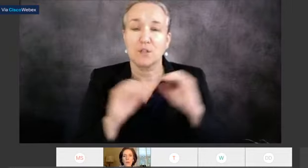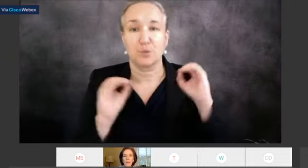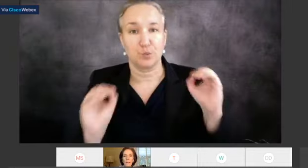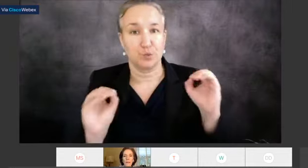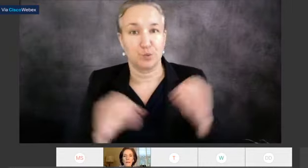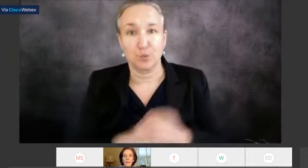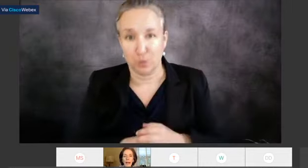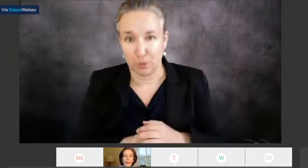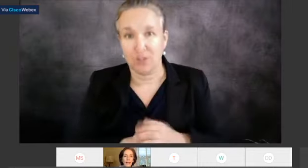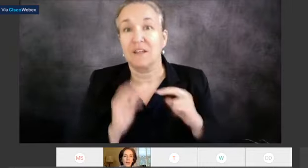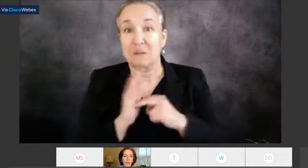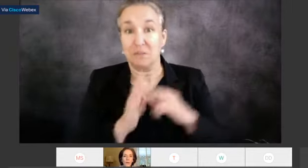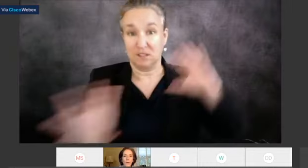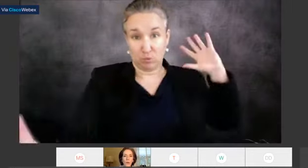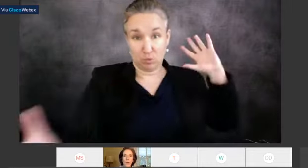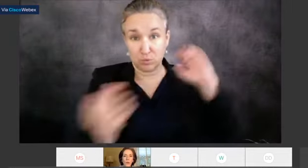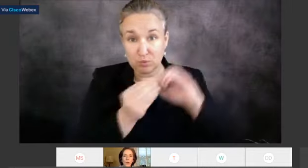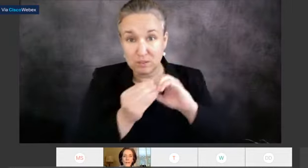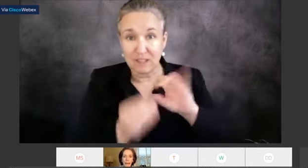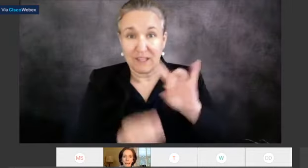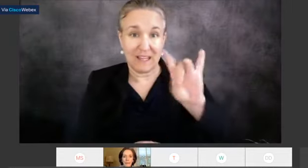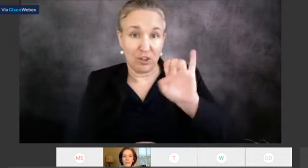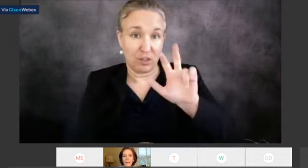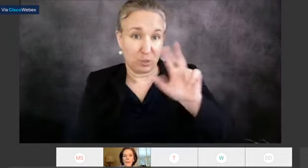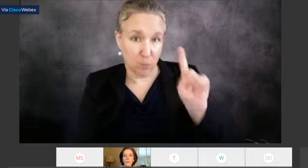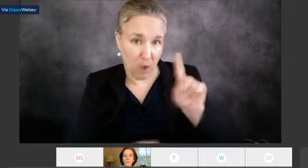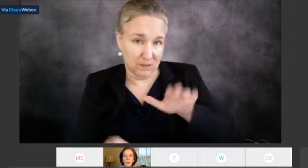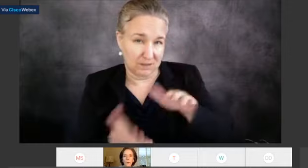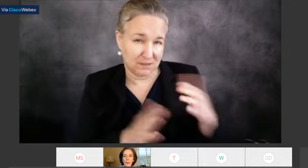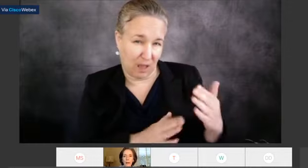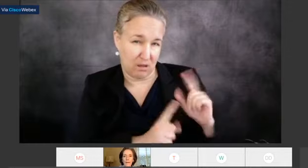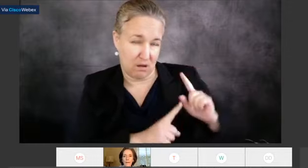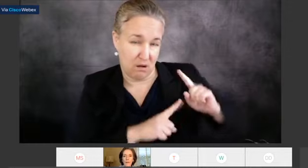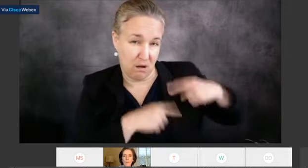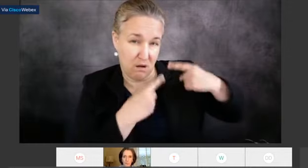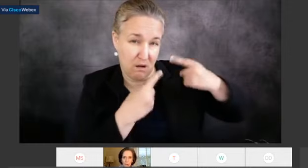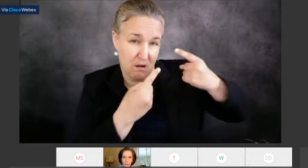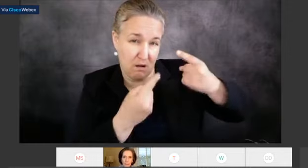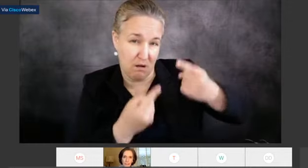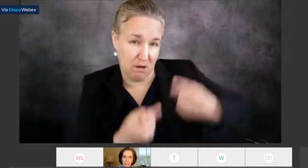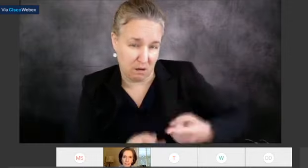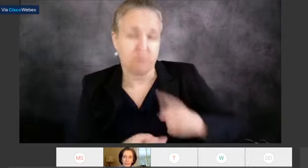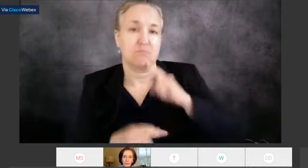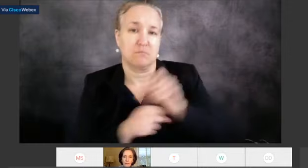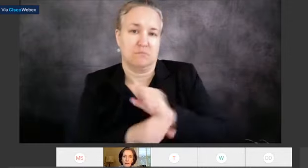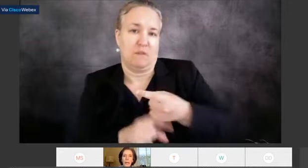which leaves us at 831 deaths confirmed positive from covid19